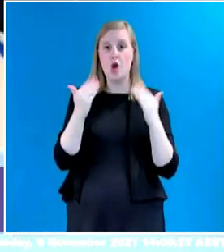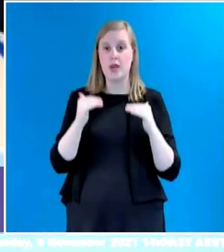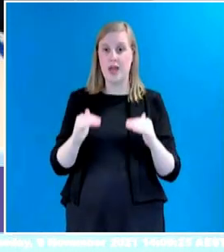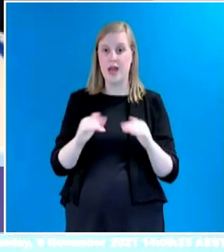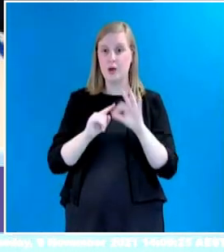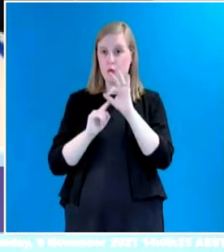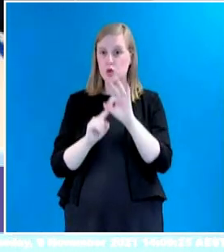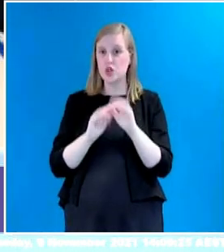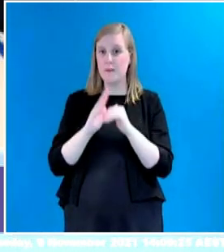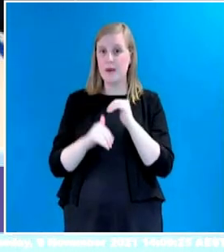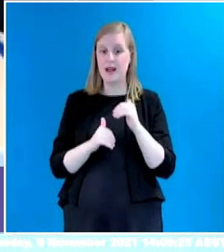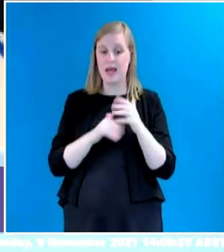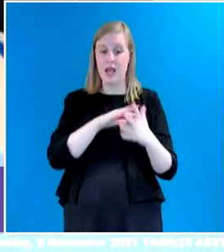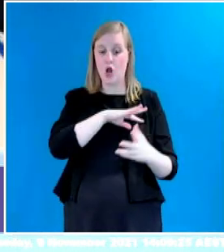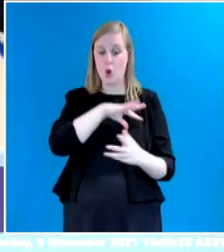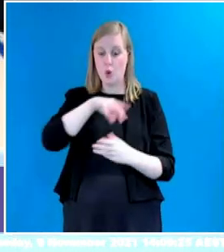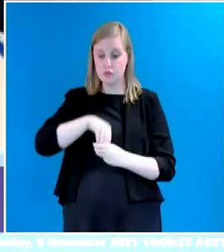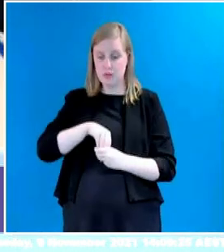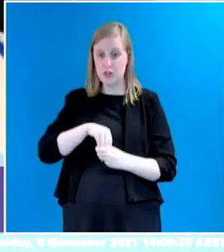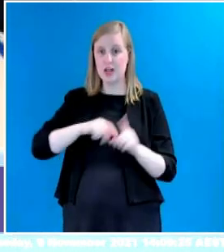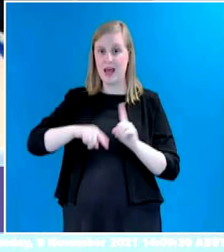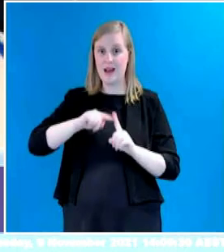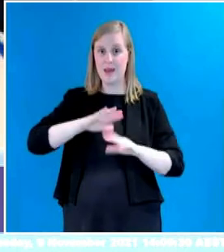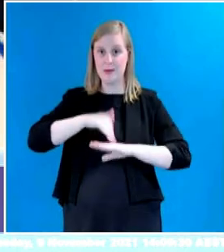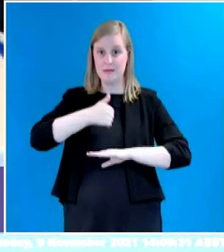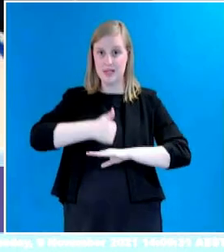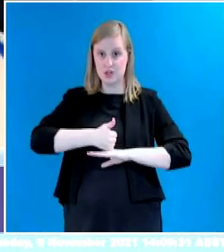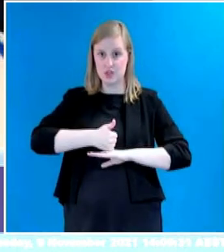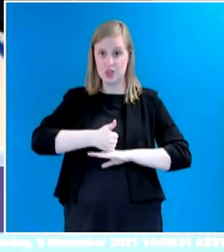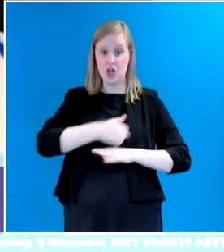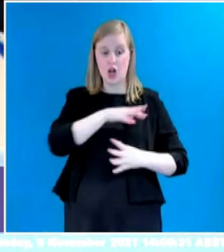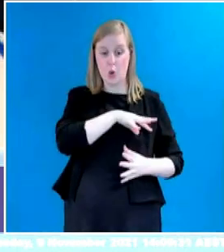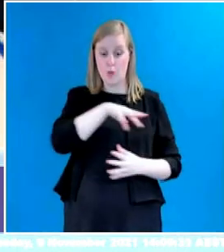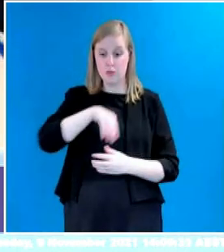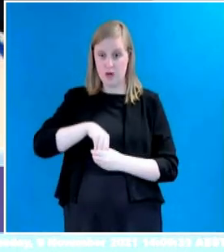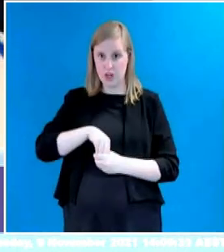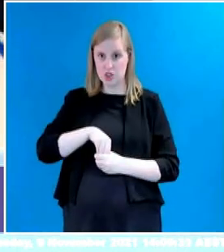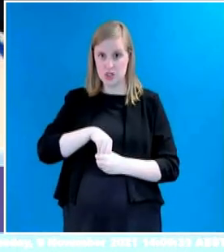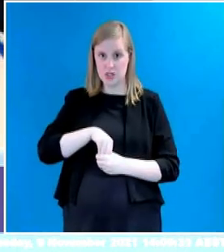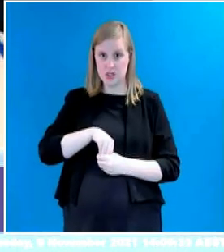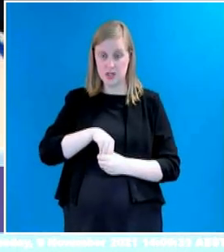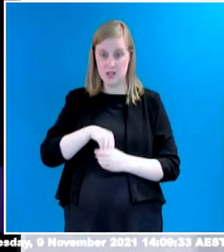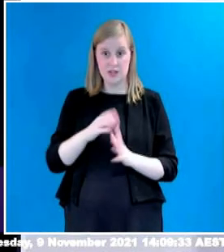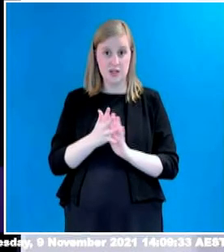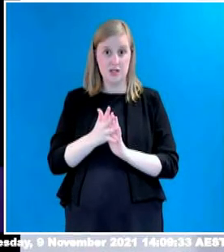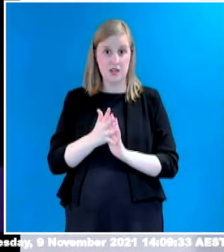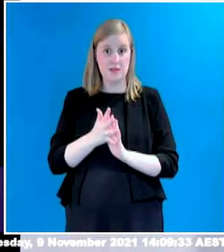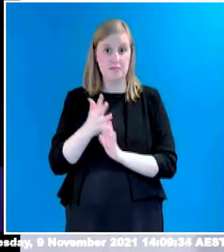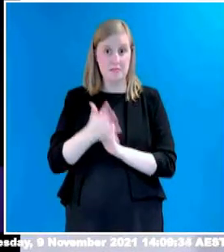incorporation seems to carry with it the connotation that it is that exercise of